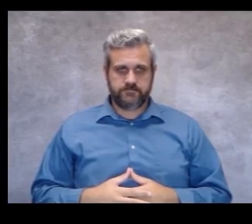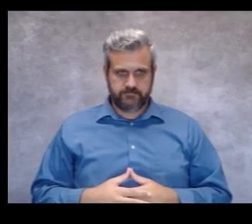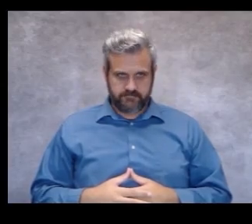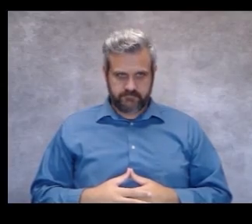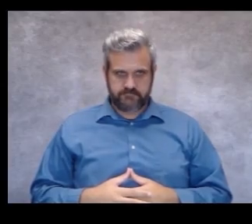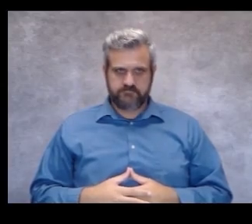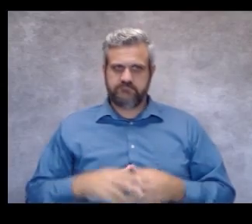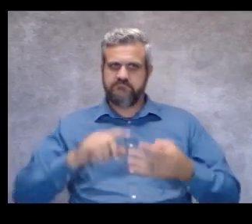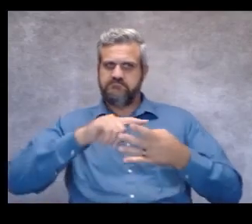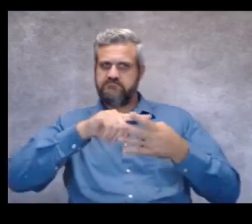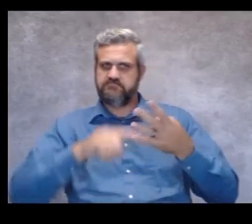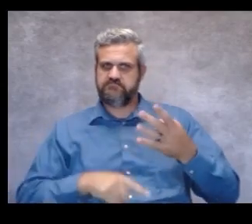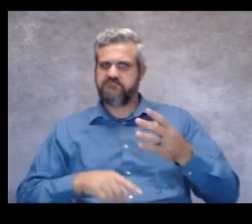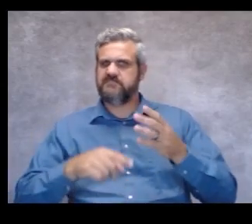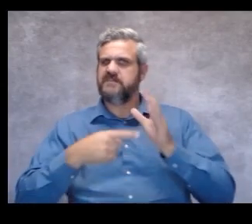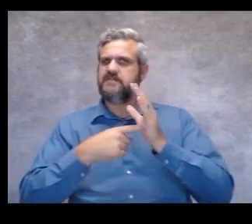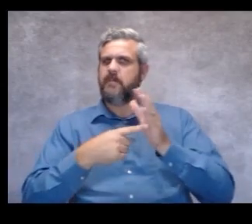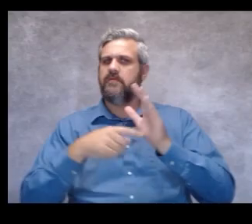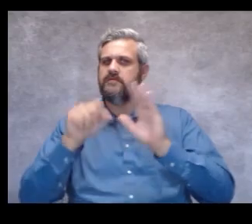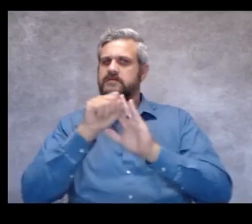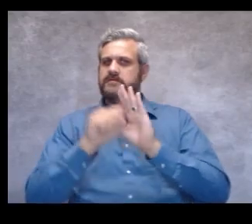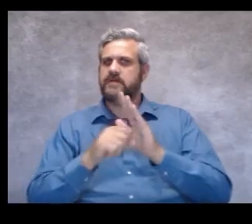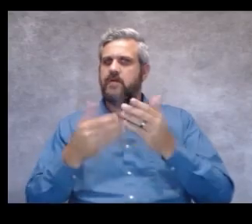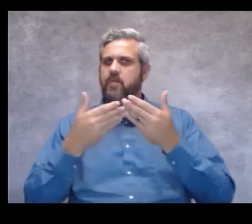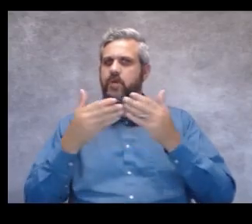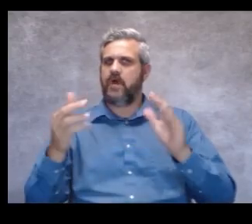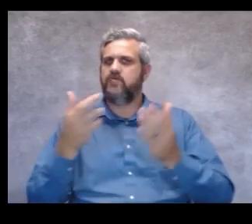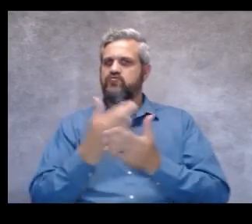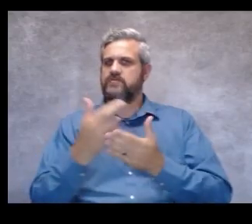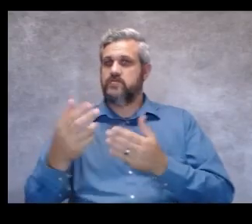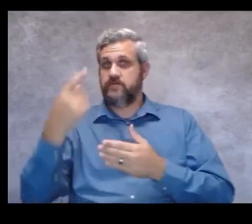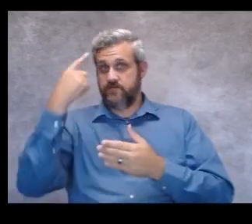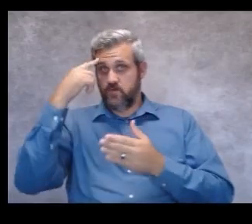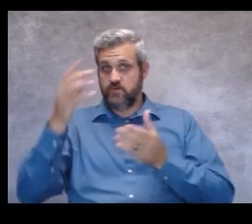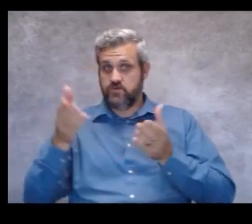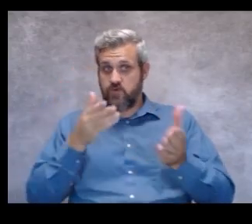Here are some examples of statewide resources for services.